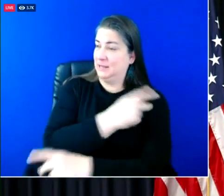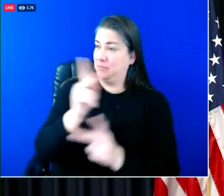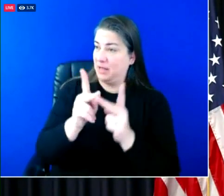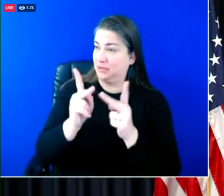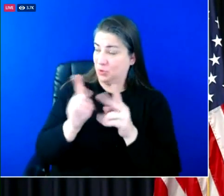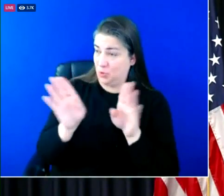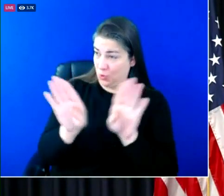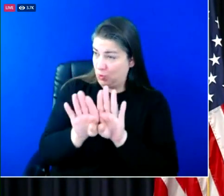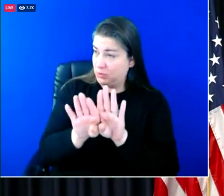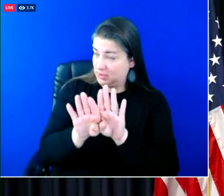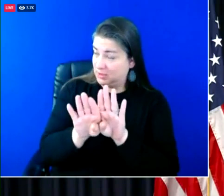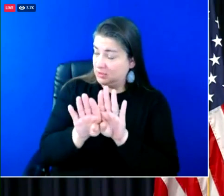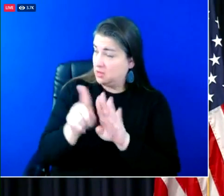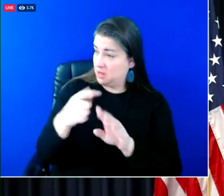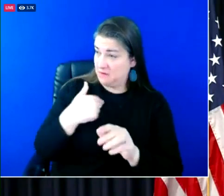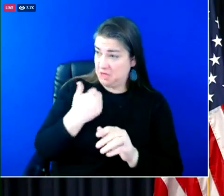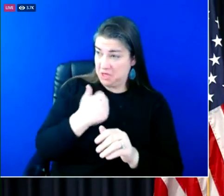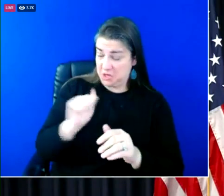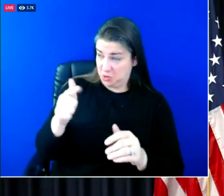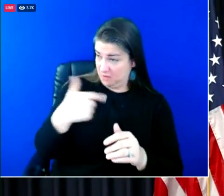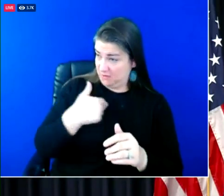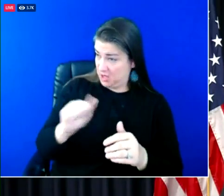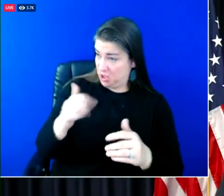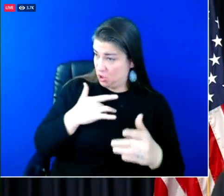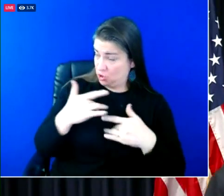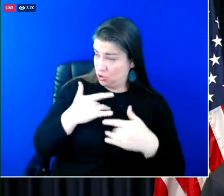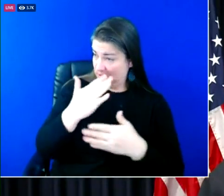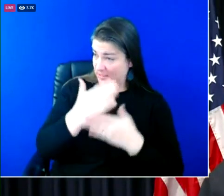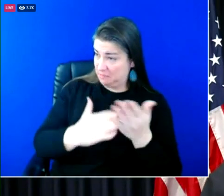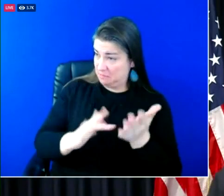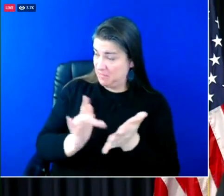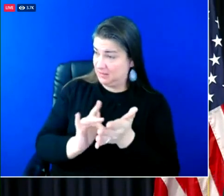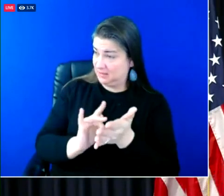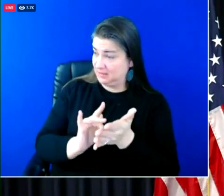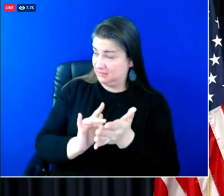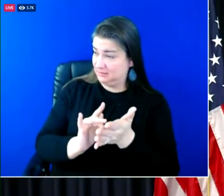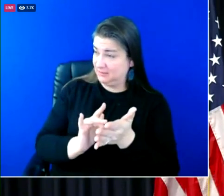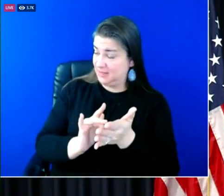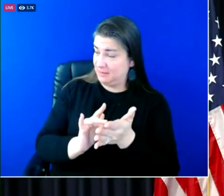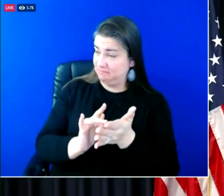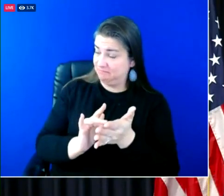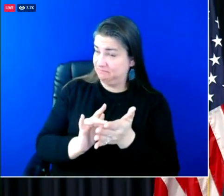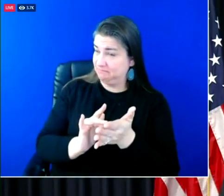concerns that some doses now maybe, um, kind of put at risk if they're not